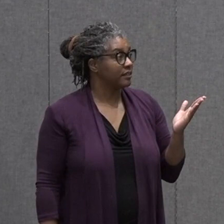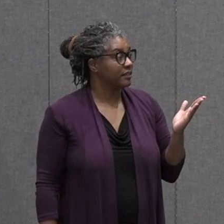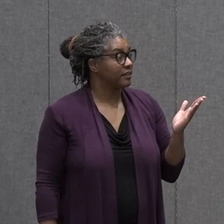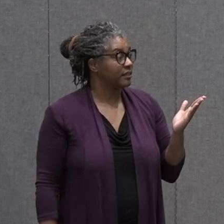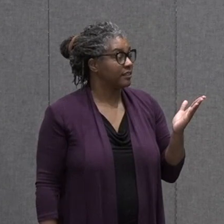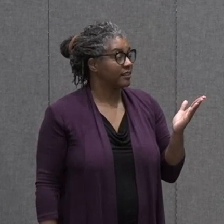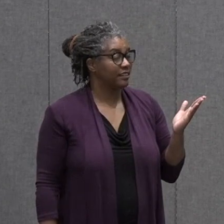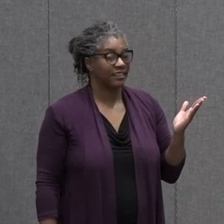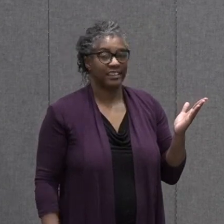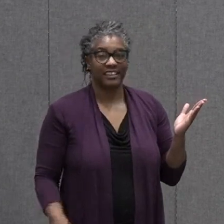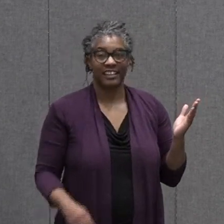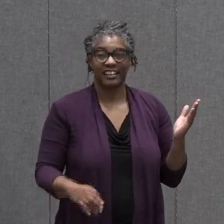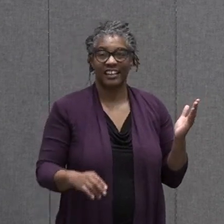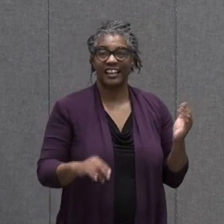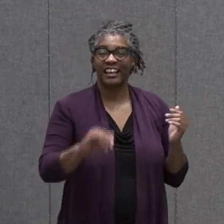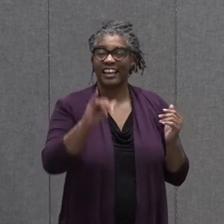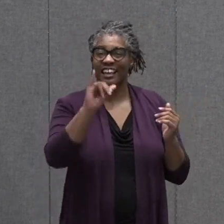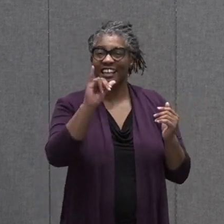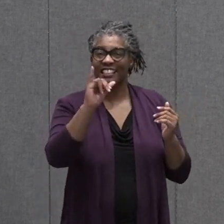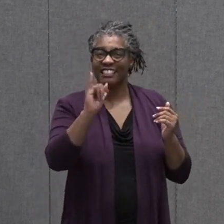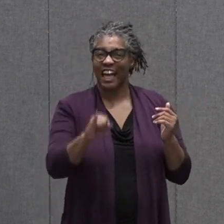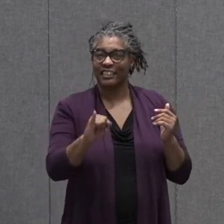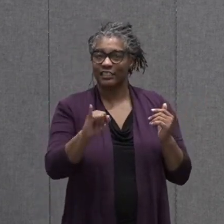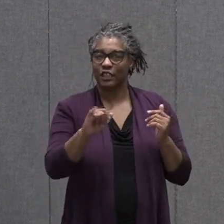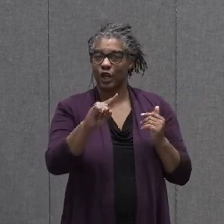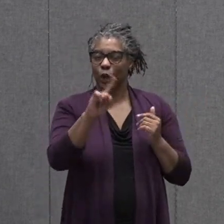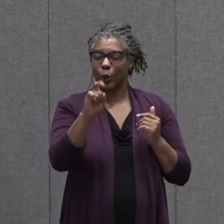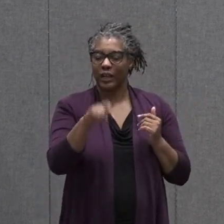This is a question, so I'm going to end my sentence with a question mark.